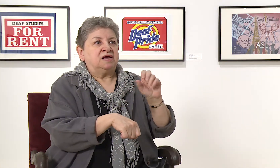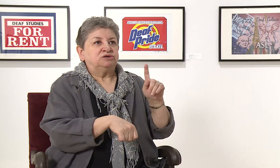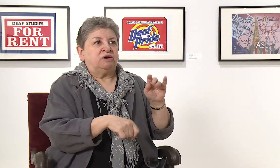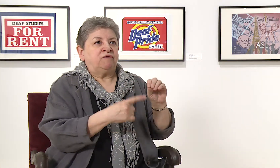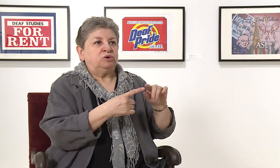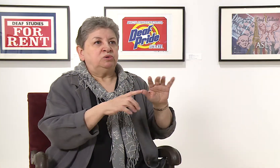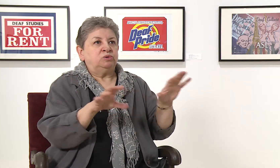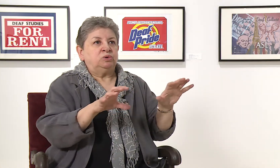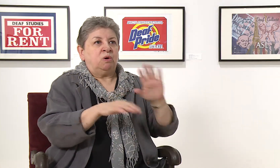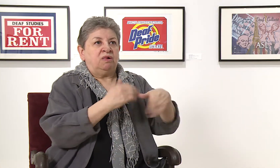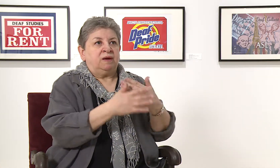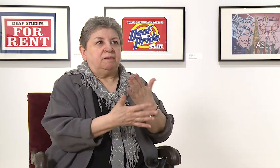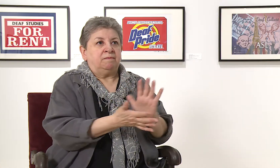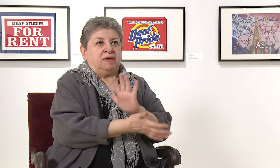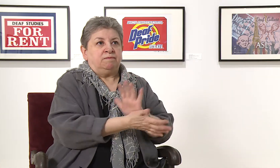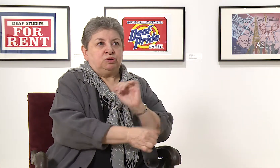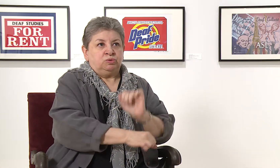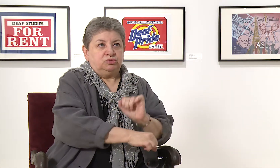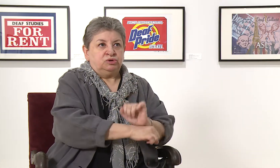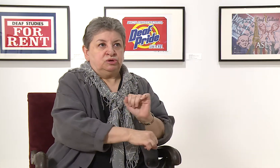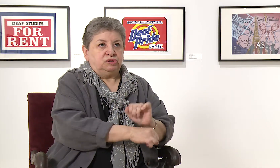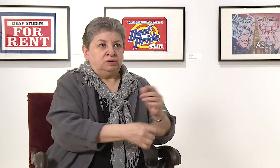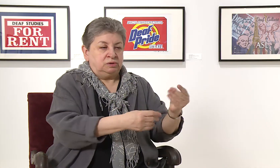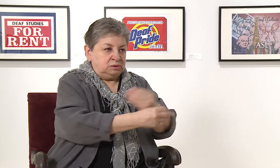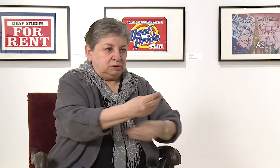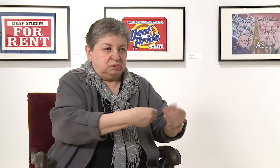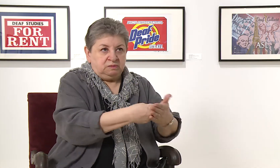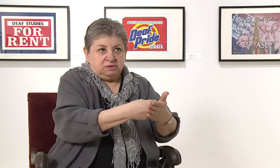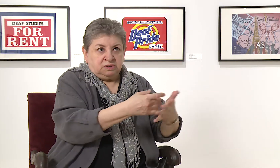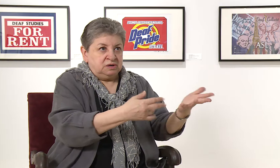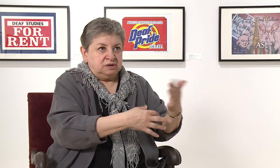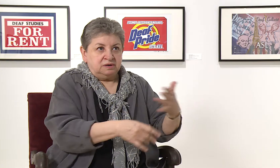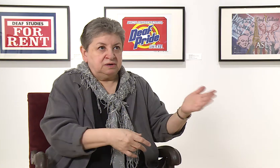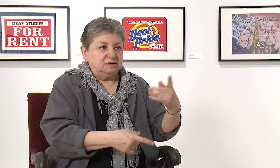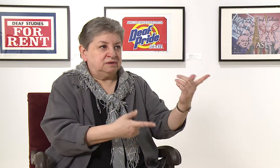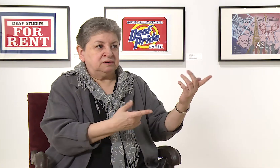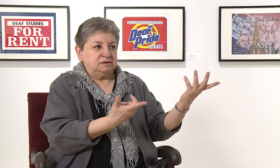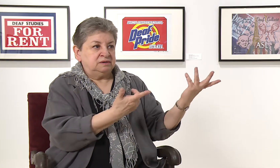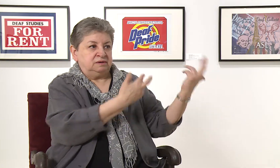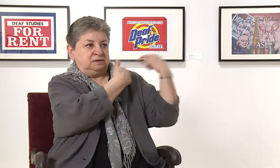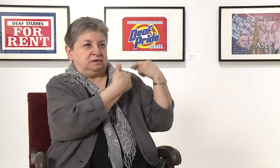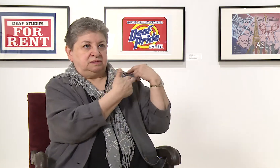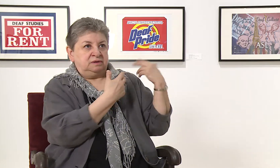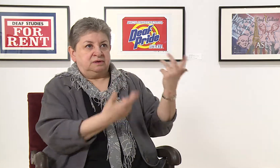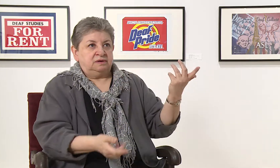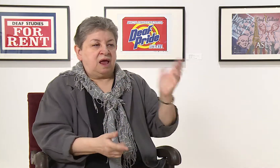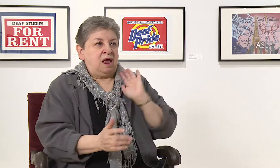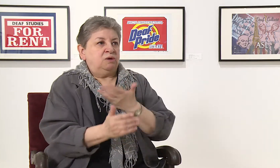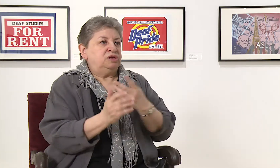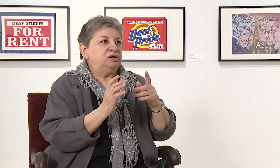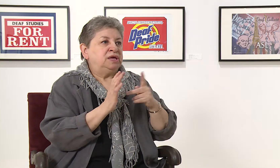from there, then we turned everything over to Joseph Castronovo. He took care of all the paperwork for us